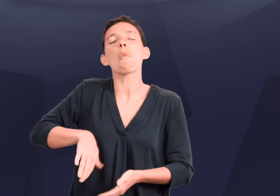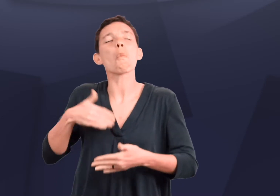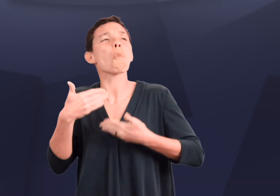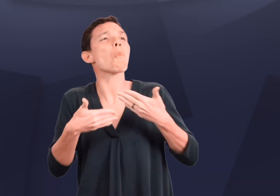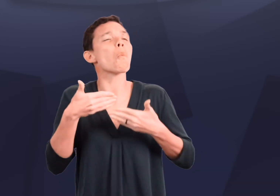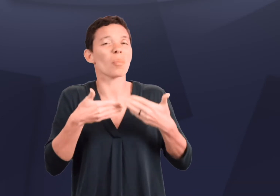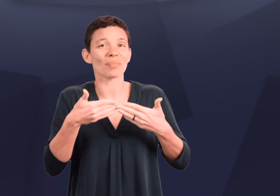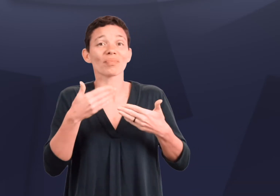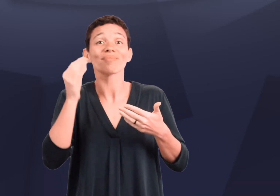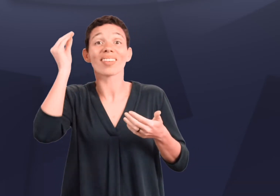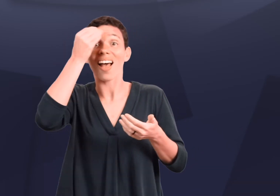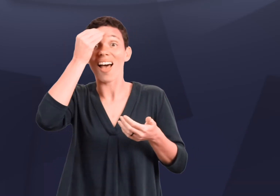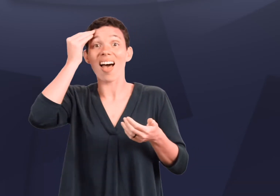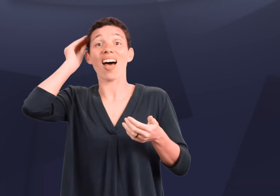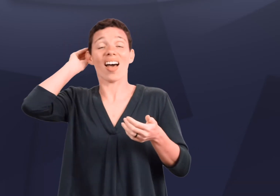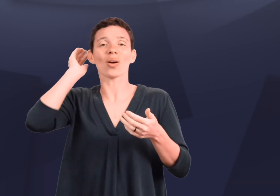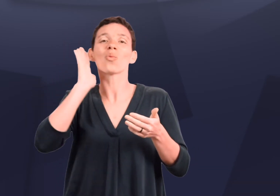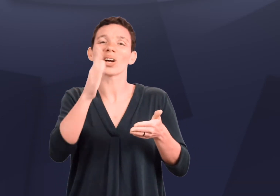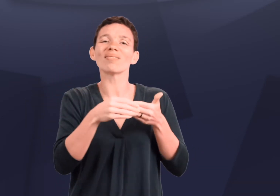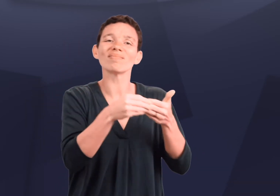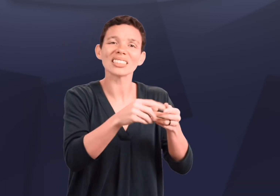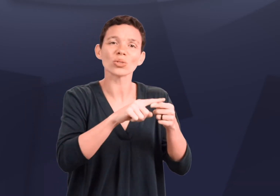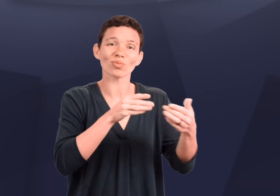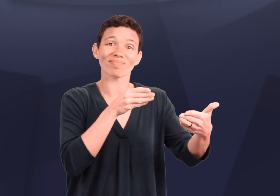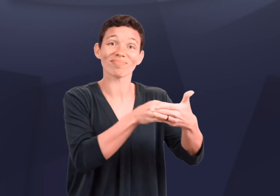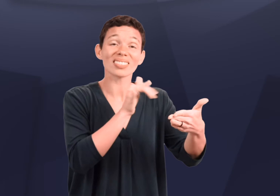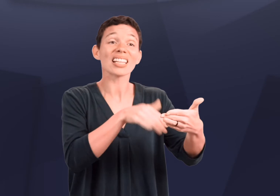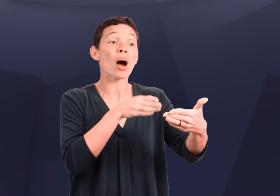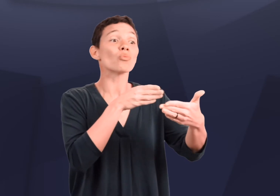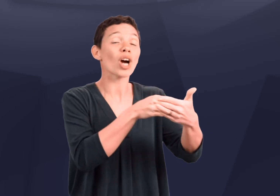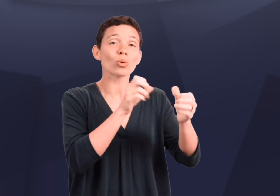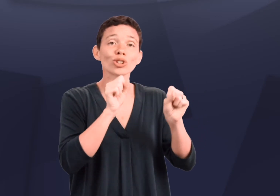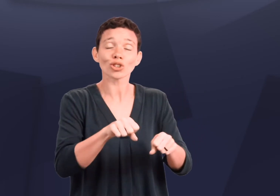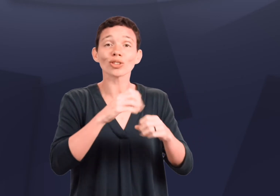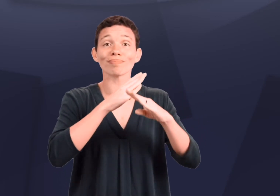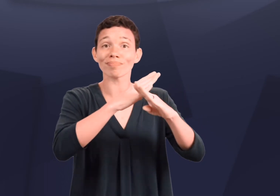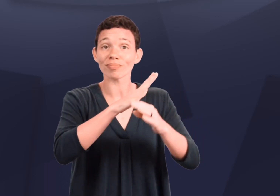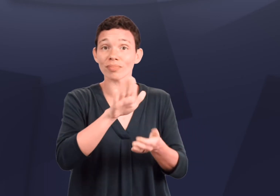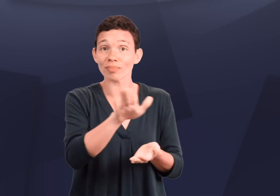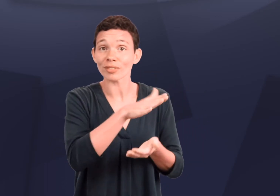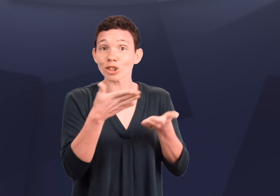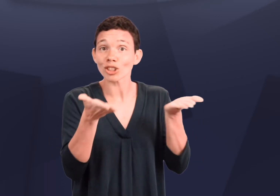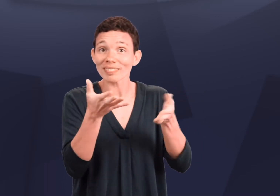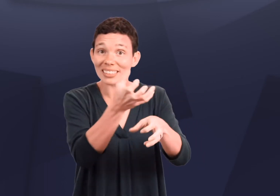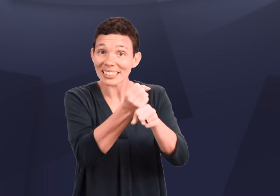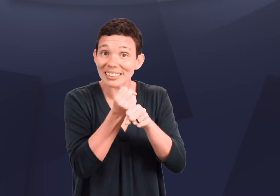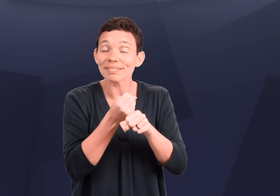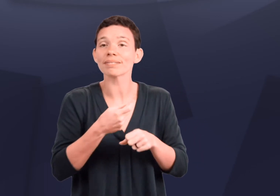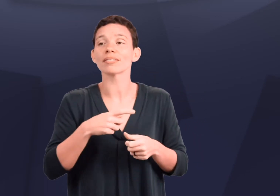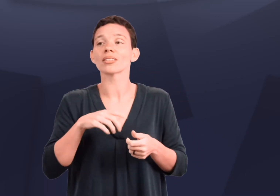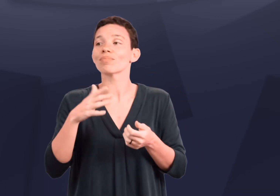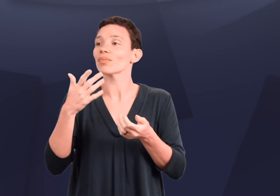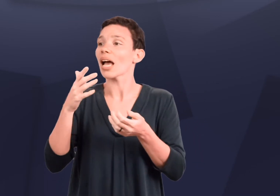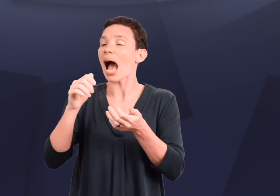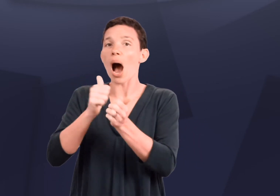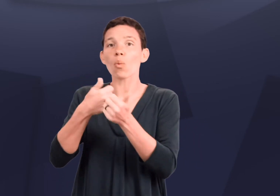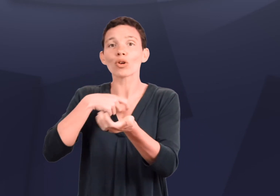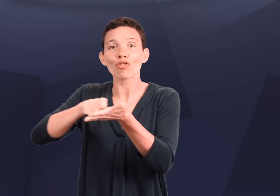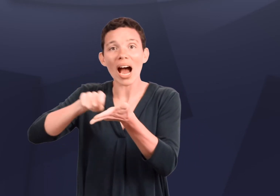If we don't address this process, it then turns into prejudice, and this prejudice can prevent your families from being able to receive services.